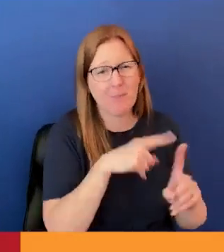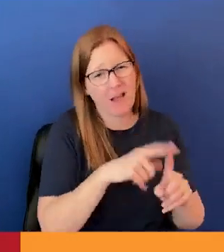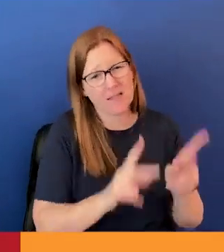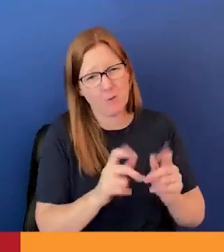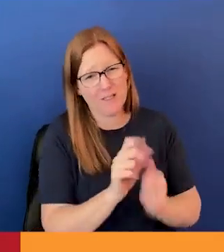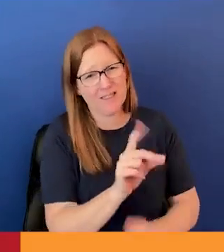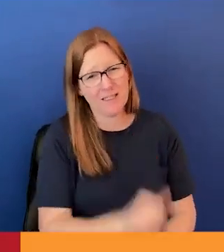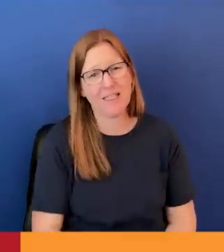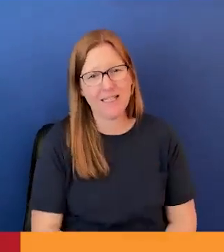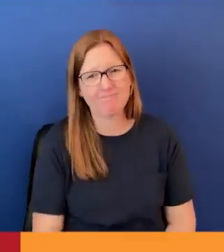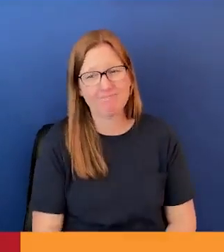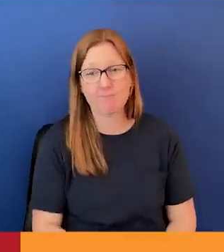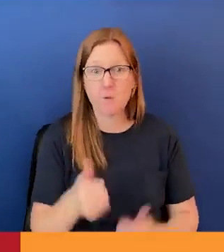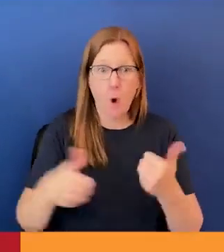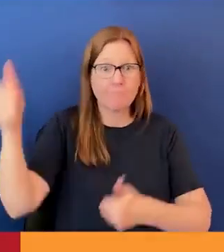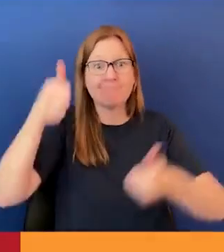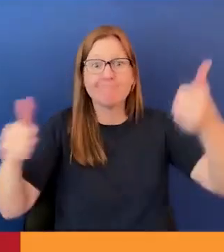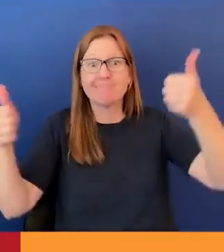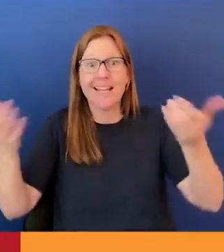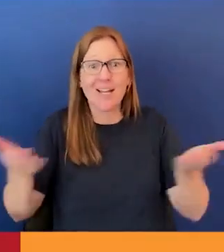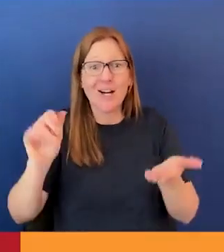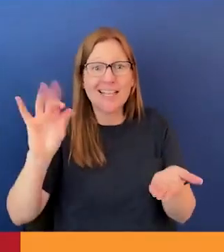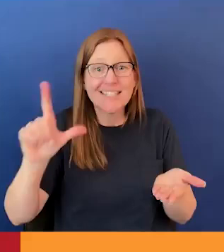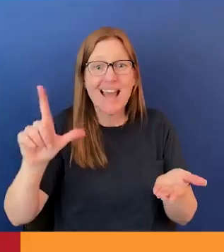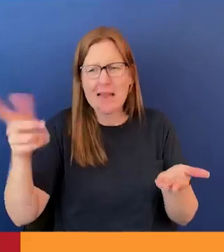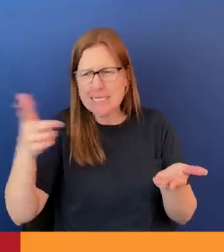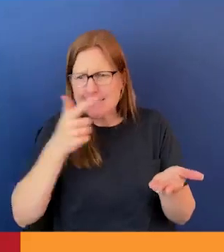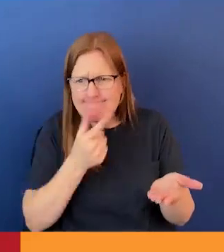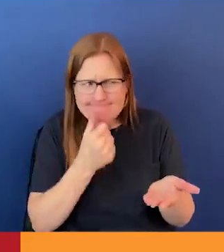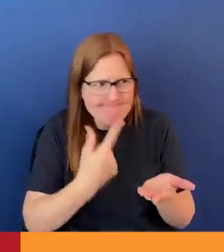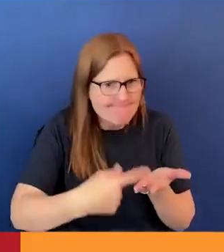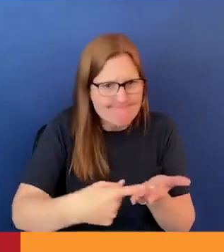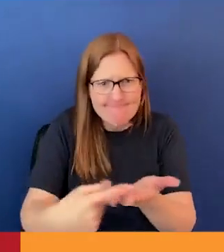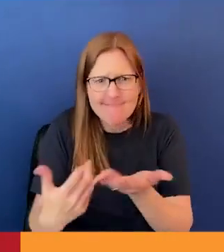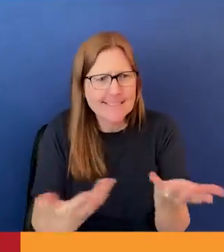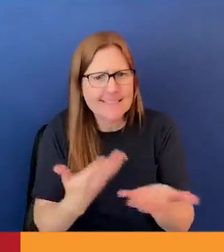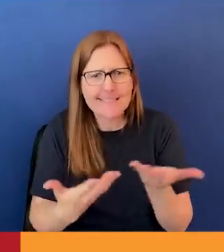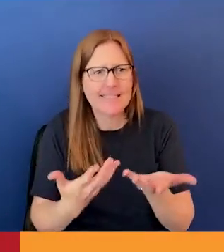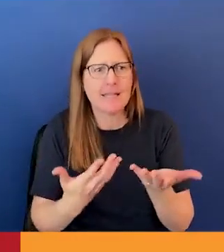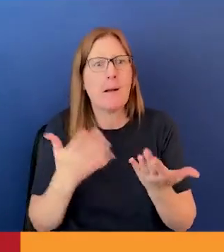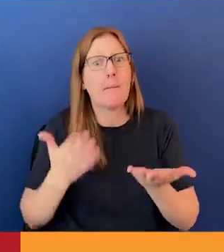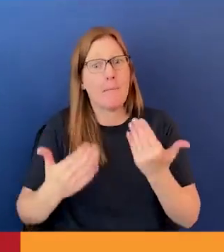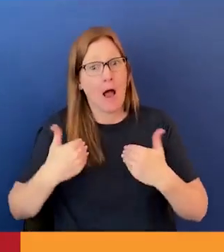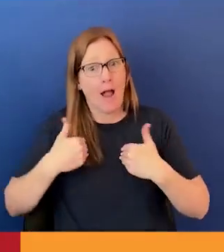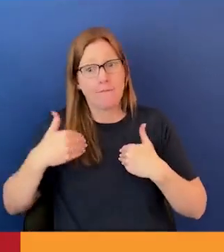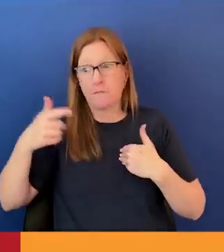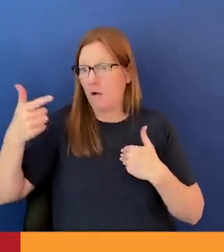got their heads together and said, hey, rather than even issue through a grant process, this prize challenge